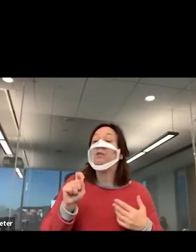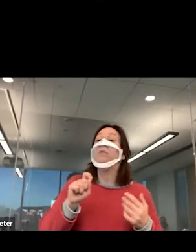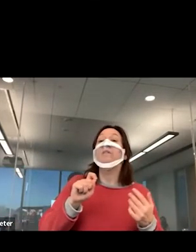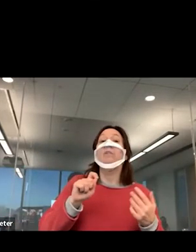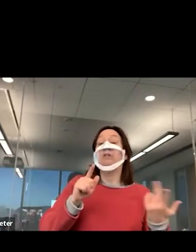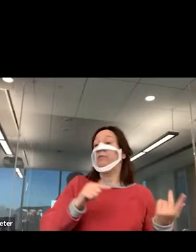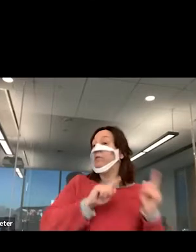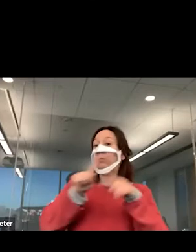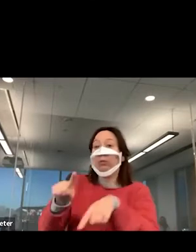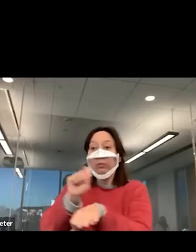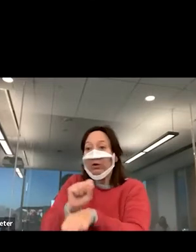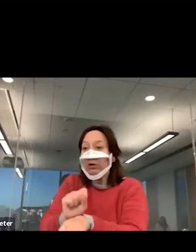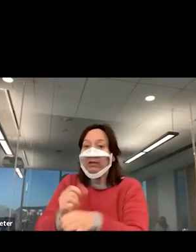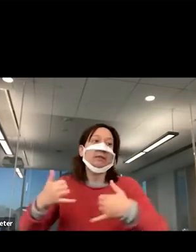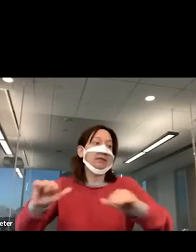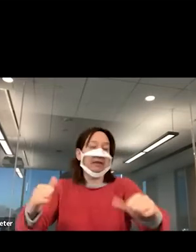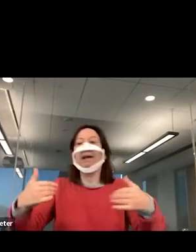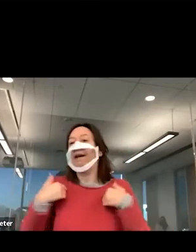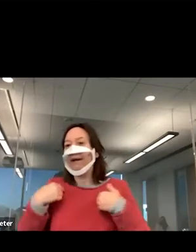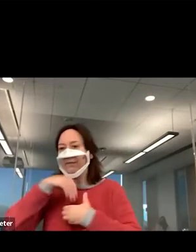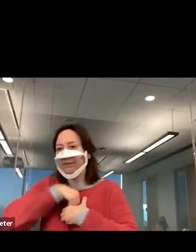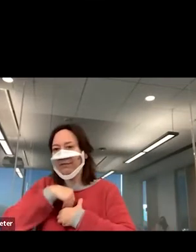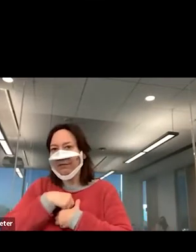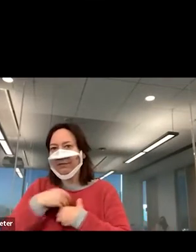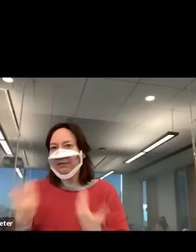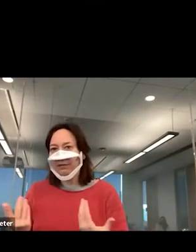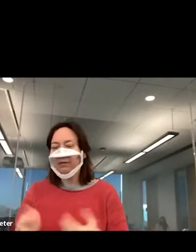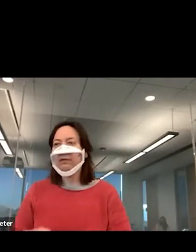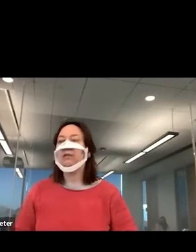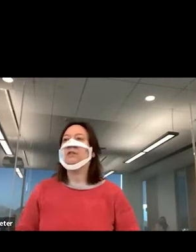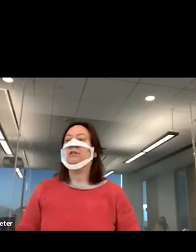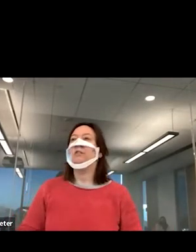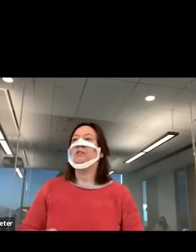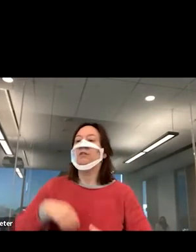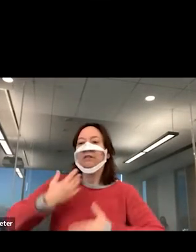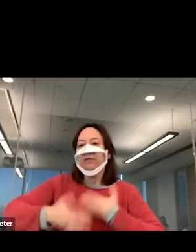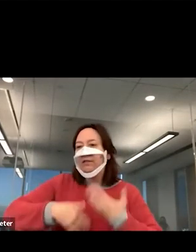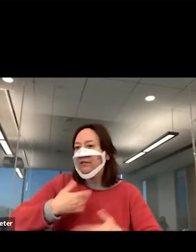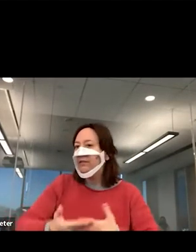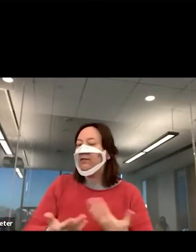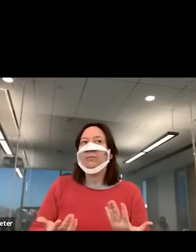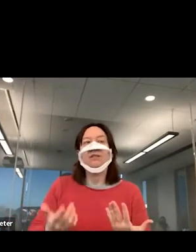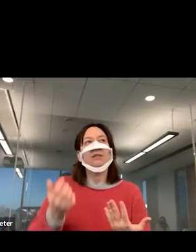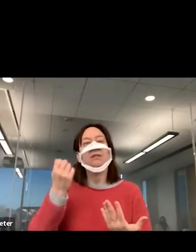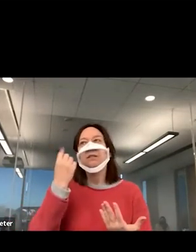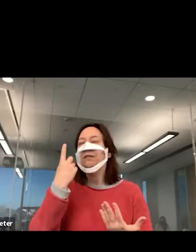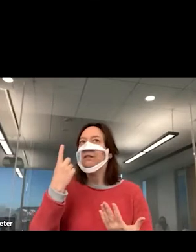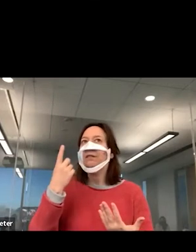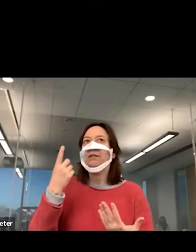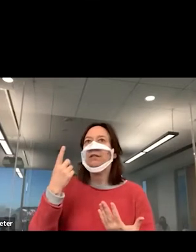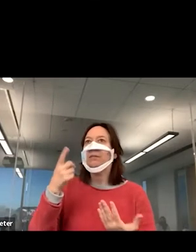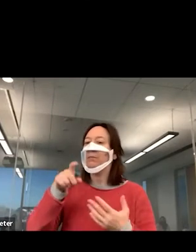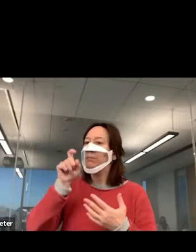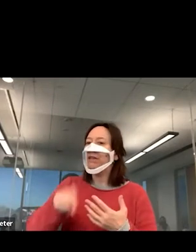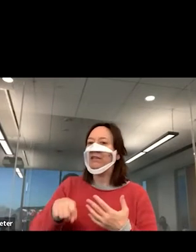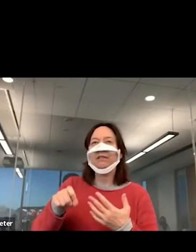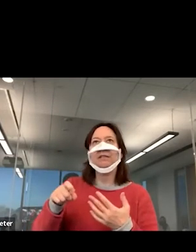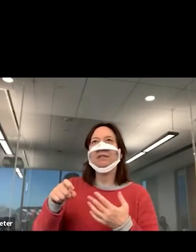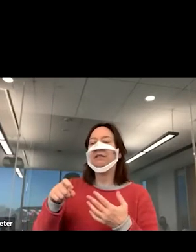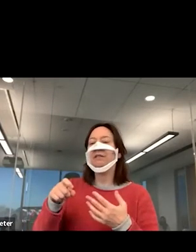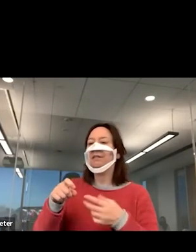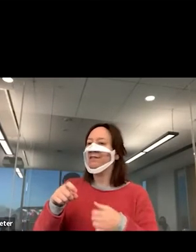you know it's really it's it's it's going to be leadership of any organization whether it's the